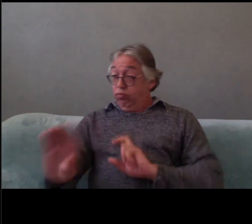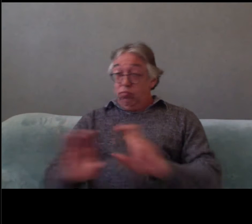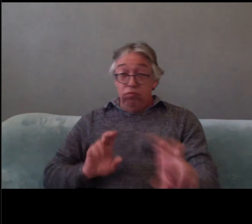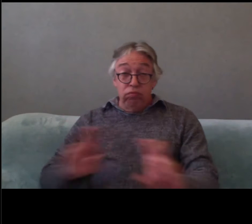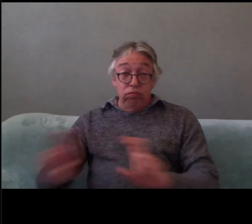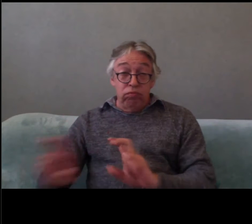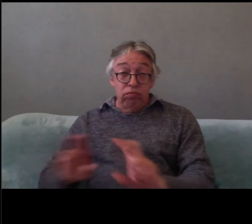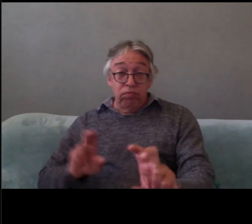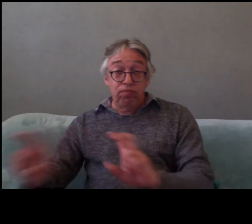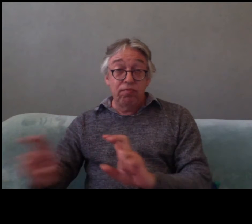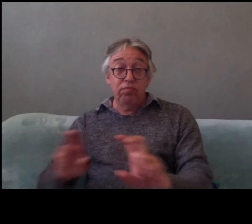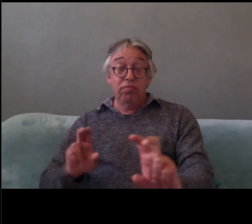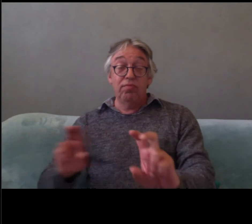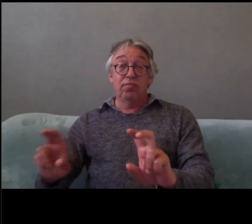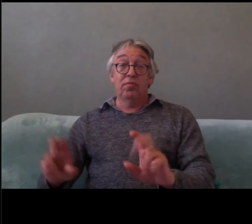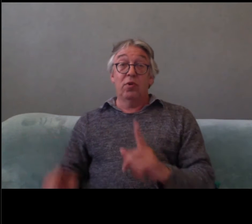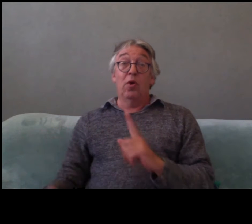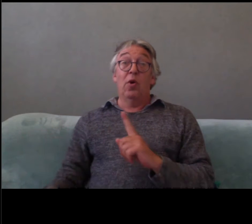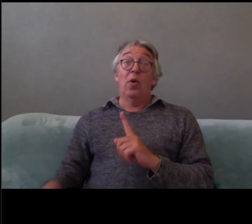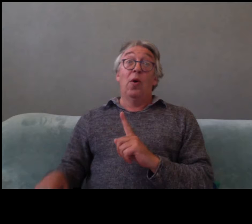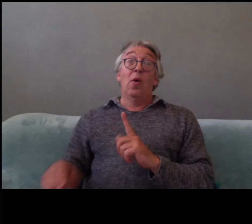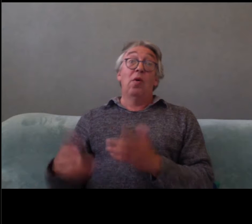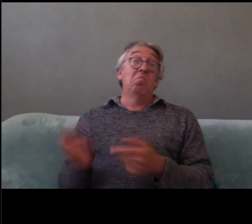that affect persons with disabilities.